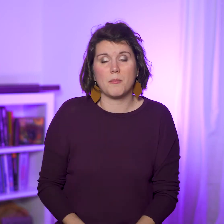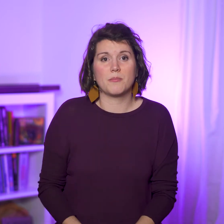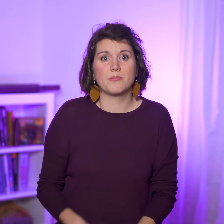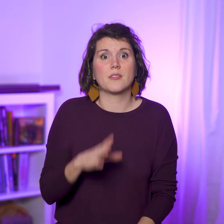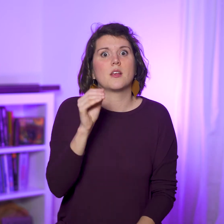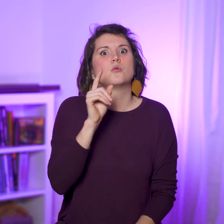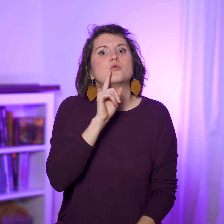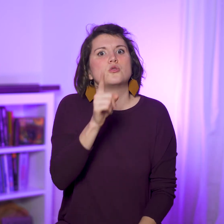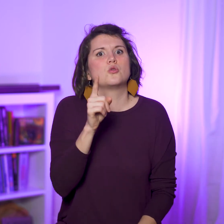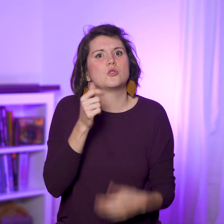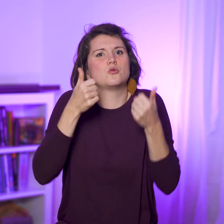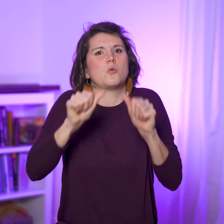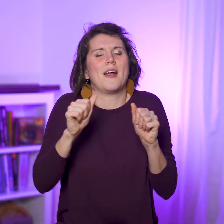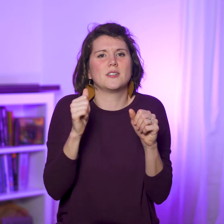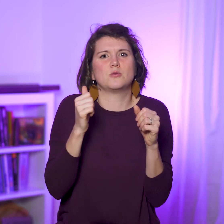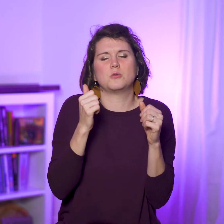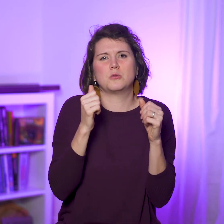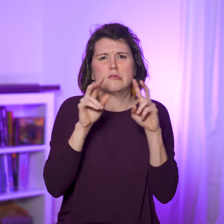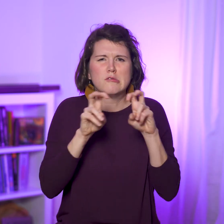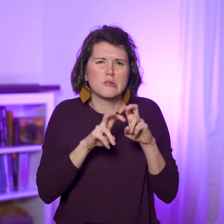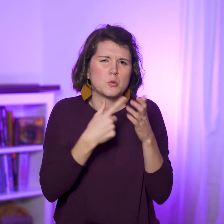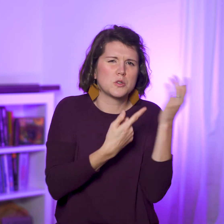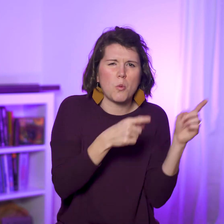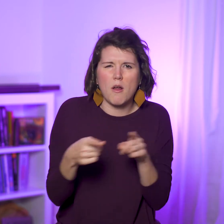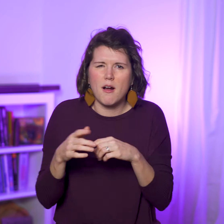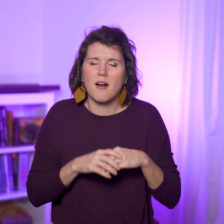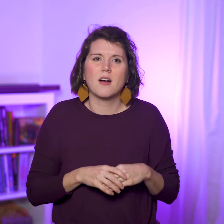who were surely trying to get to the bottom of things.